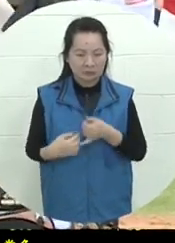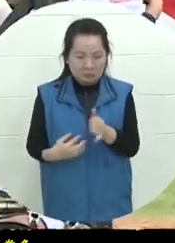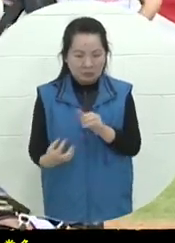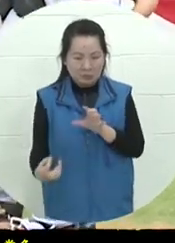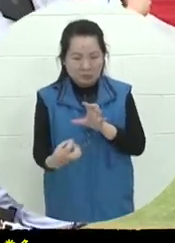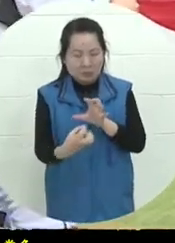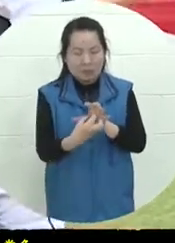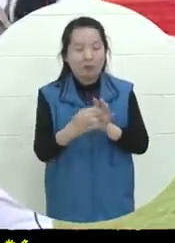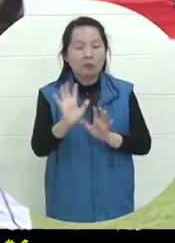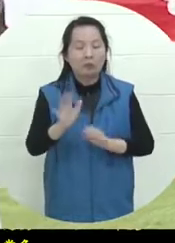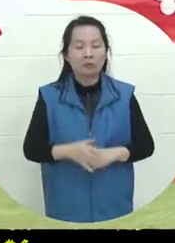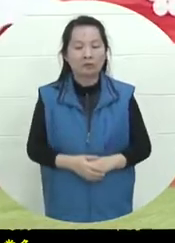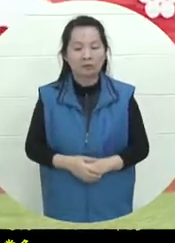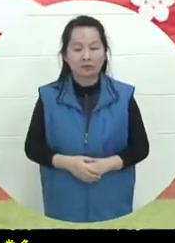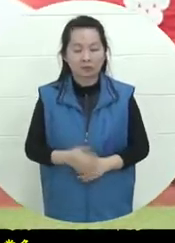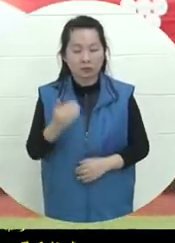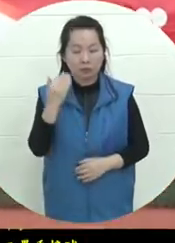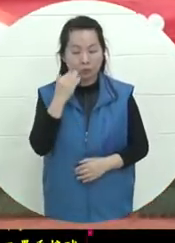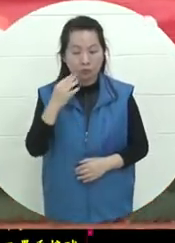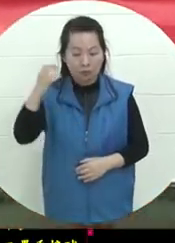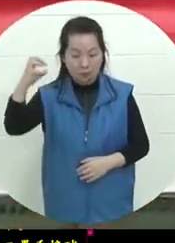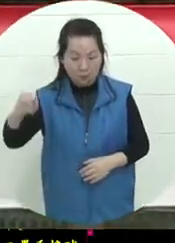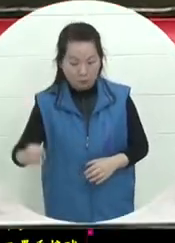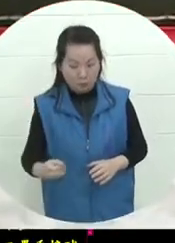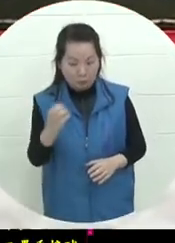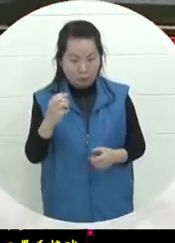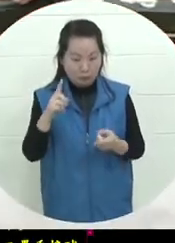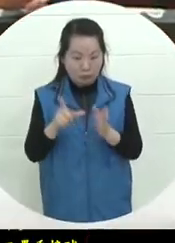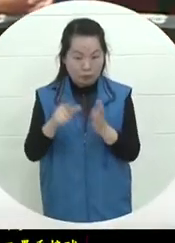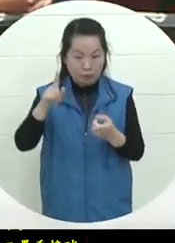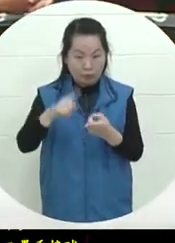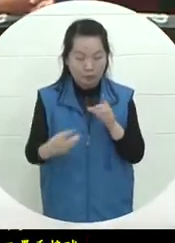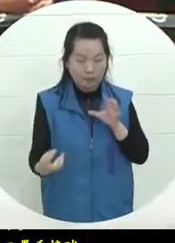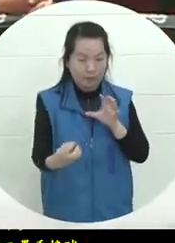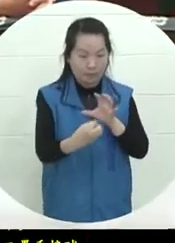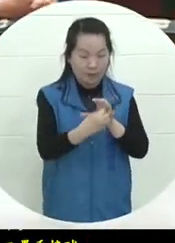You just need to be Being able to handle bounces and having coordination is a good way to do it. Sometimes backhand catching